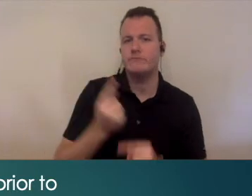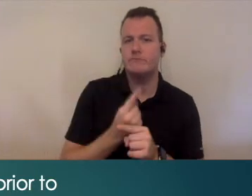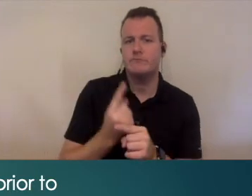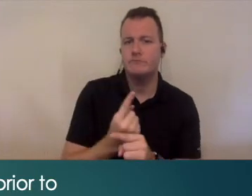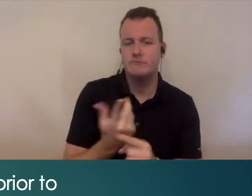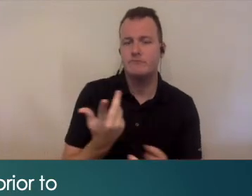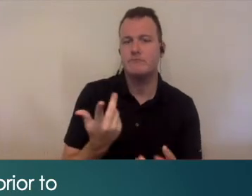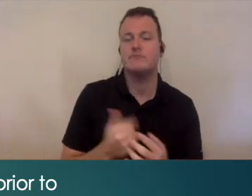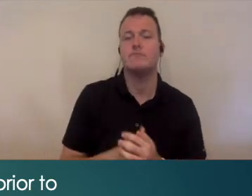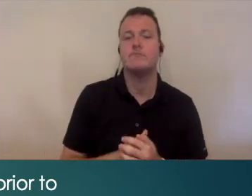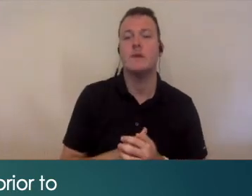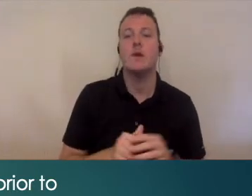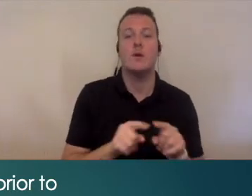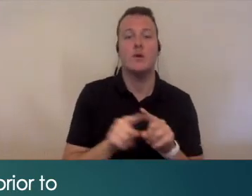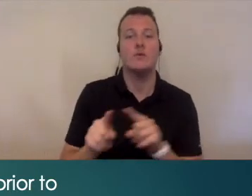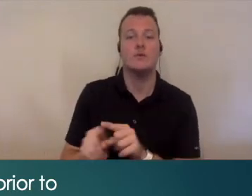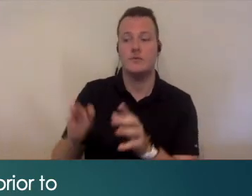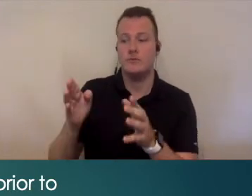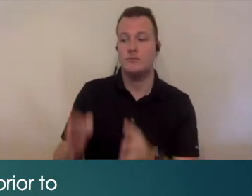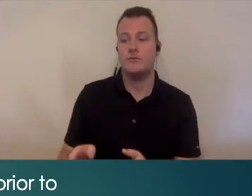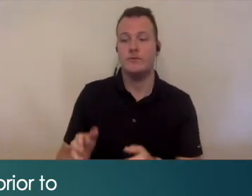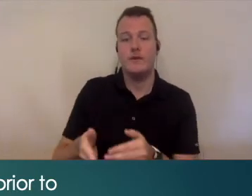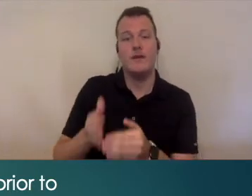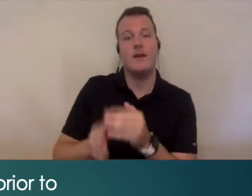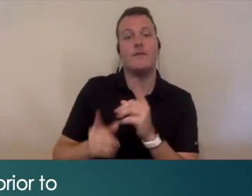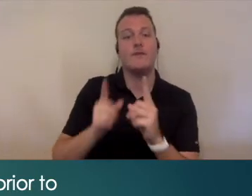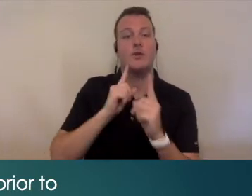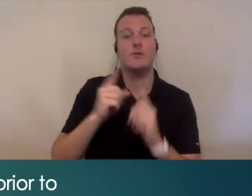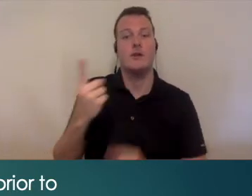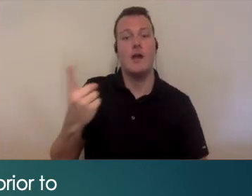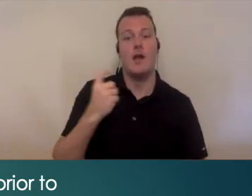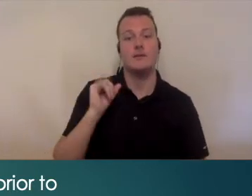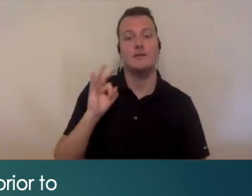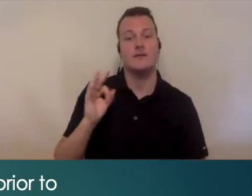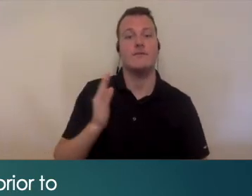This was also the one that, at the end of the interview, asked if she could do